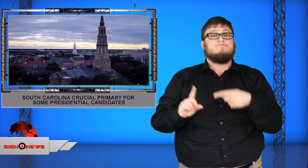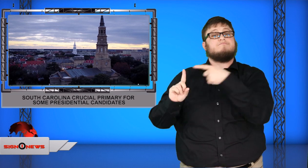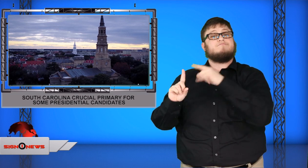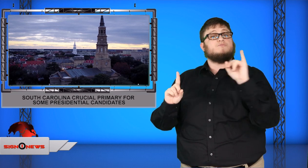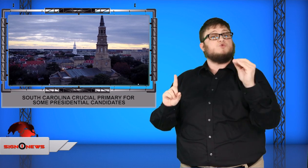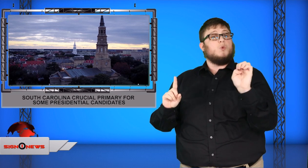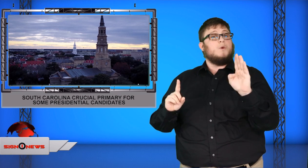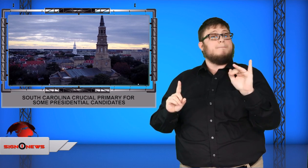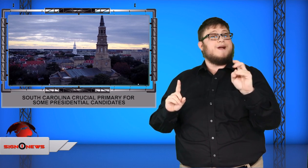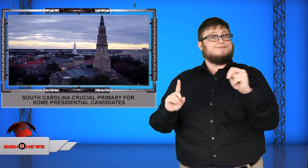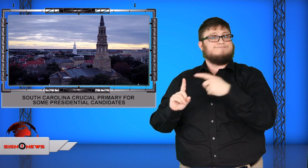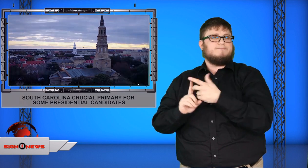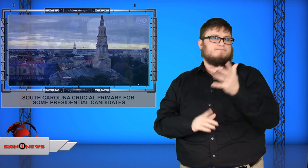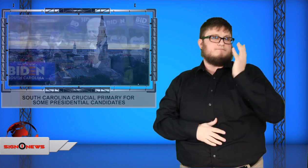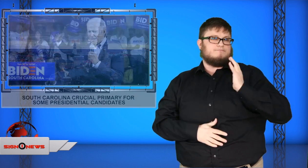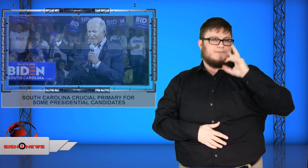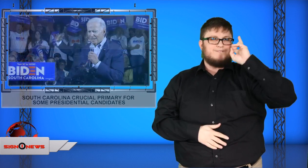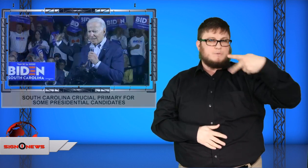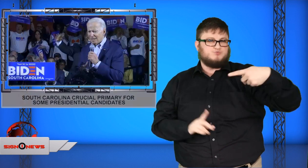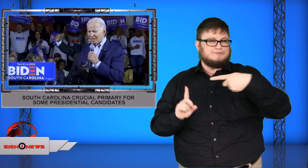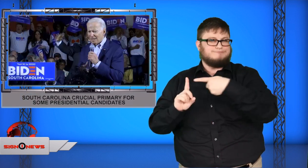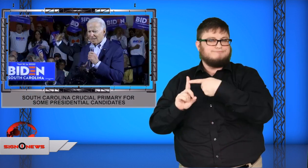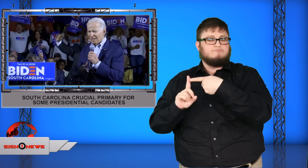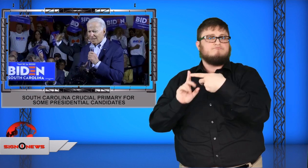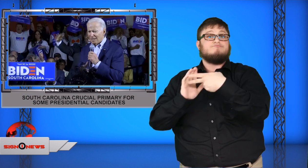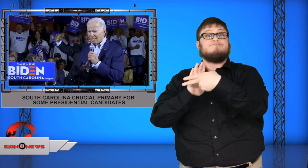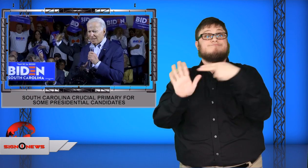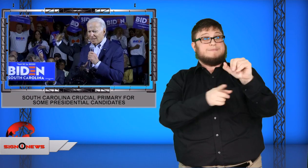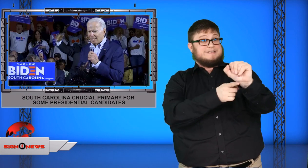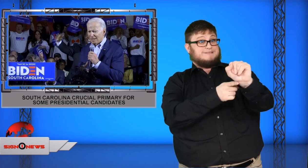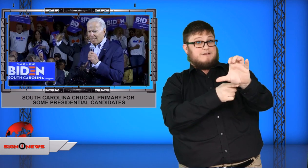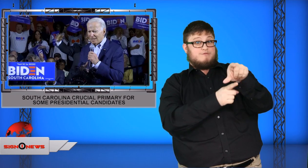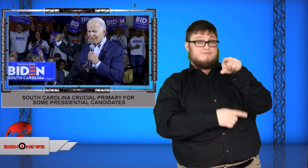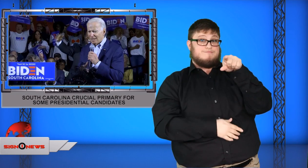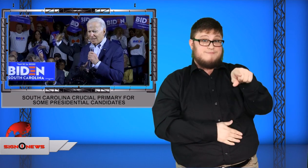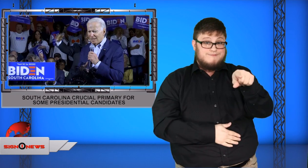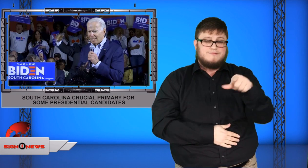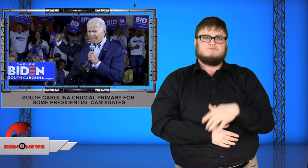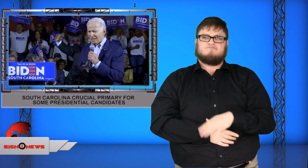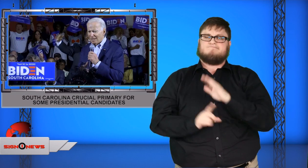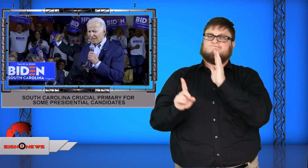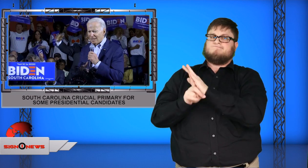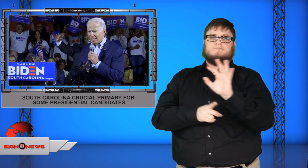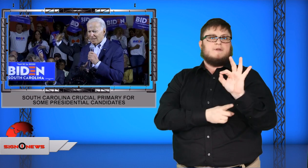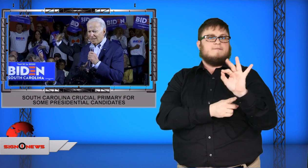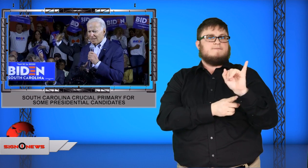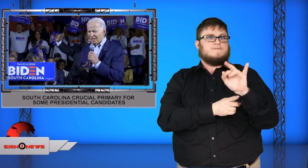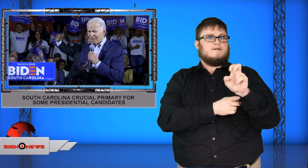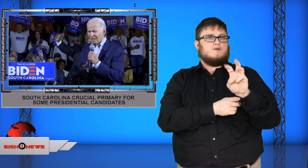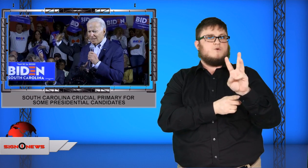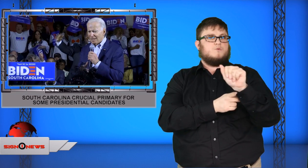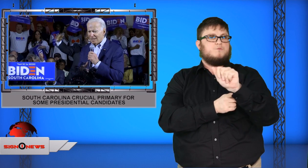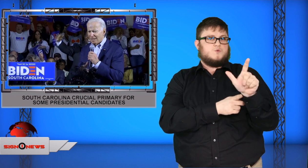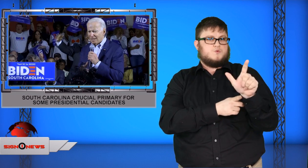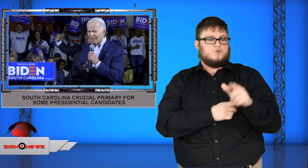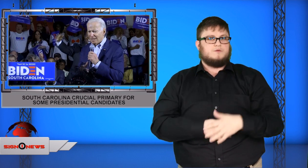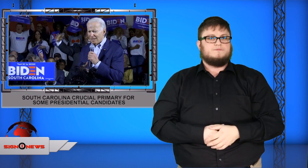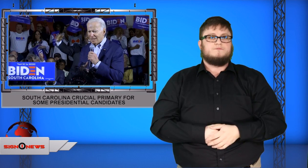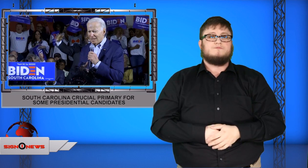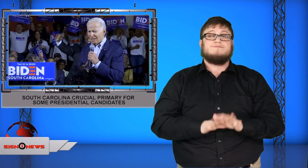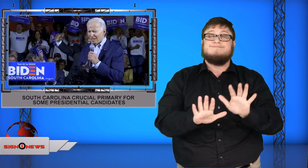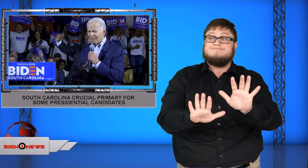Former Vice President Joe Biden calls South Carolina his "firewall."